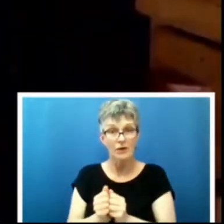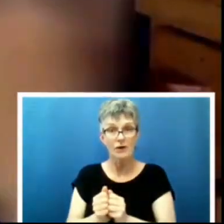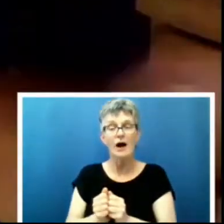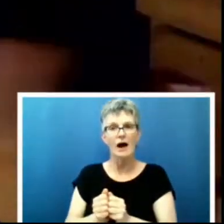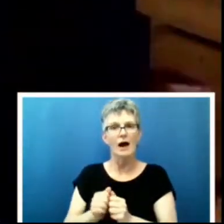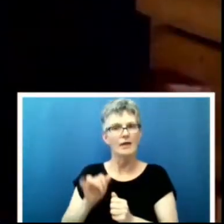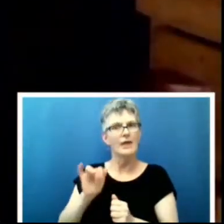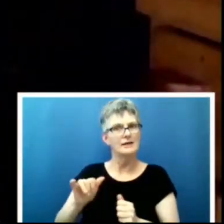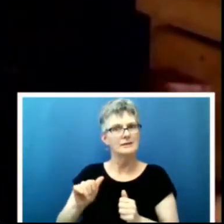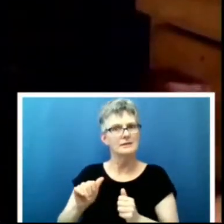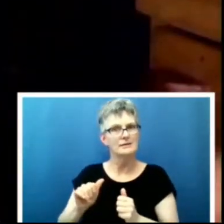to communicate something.